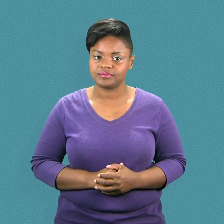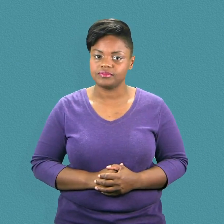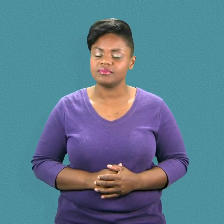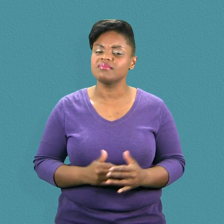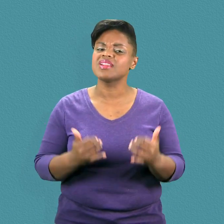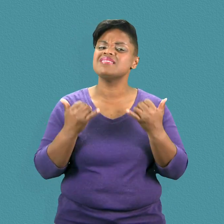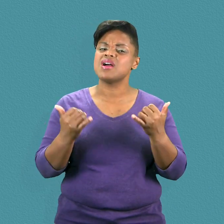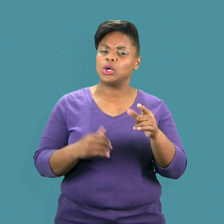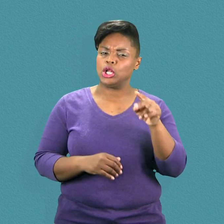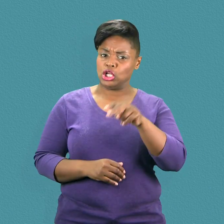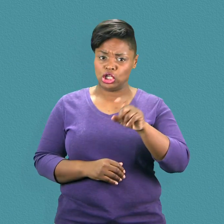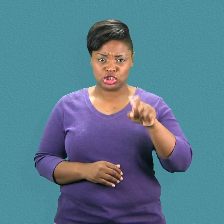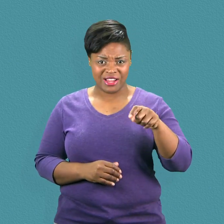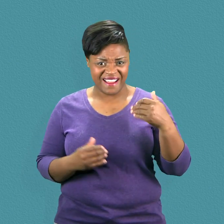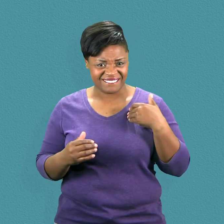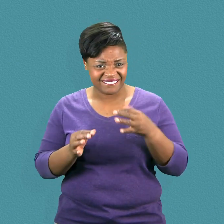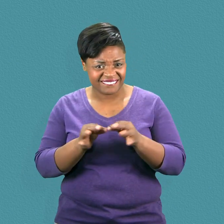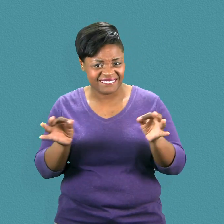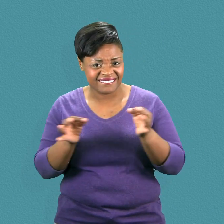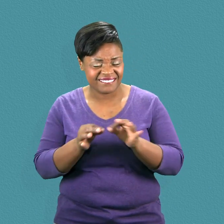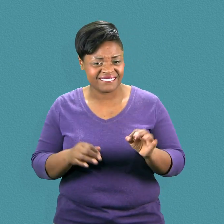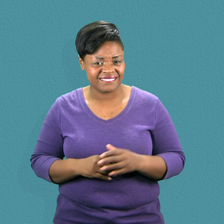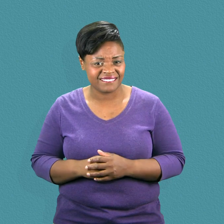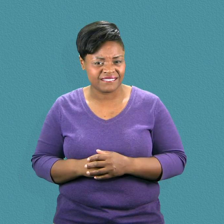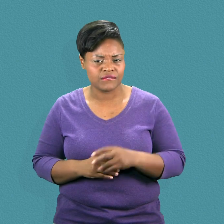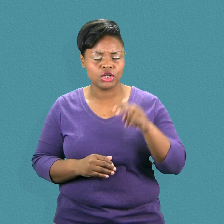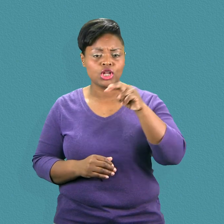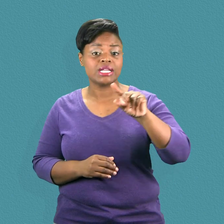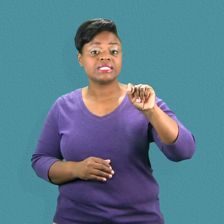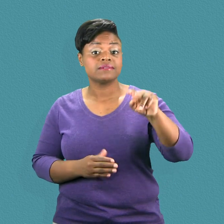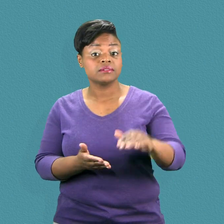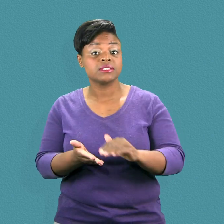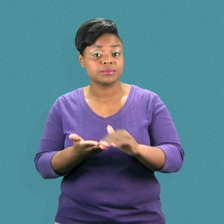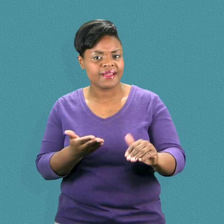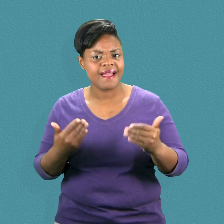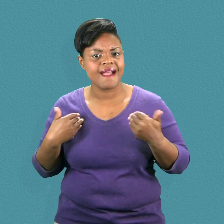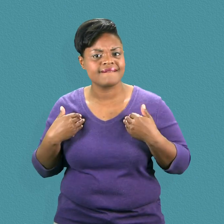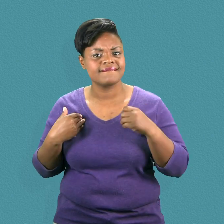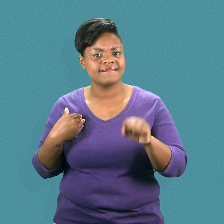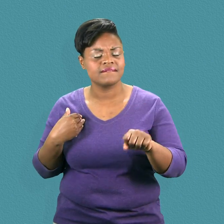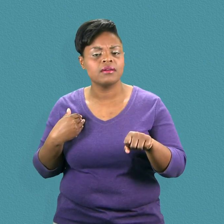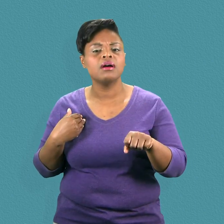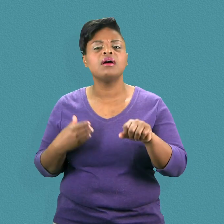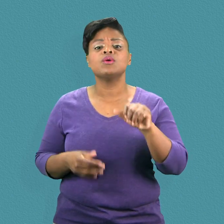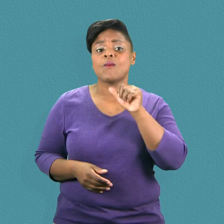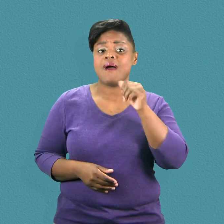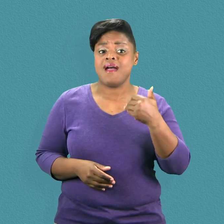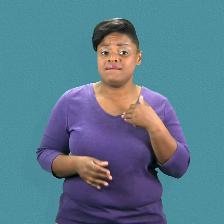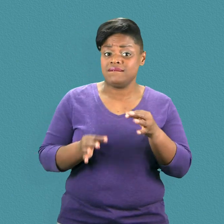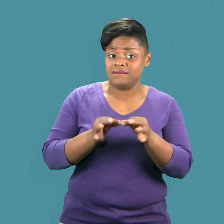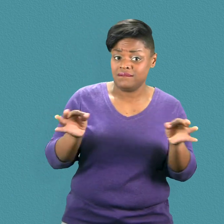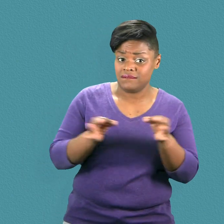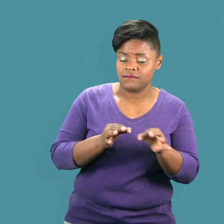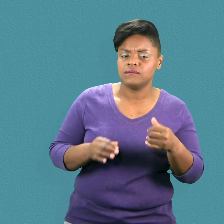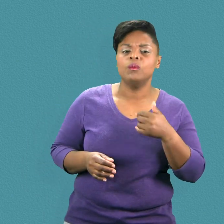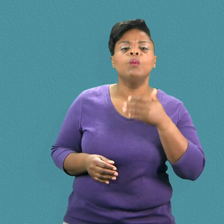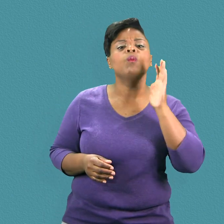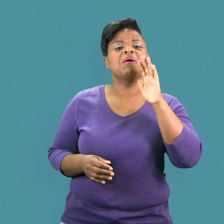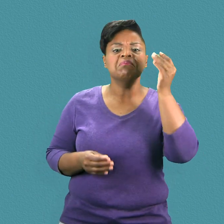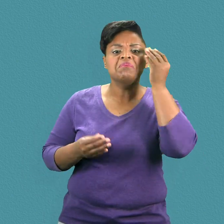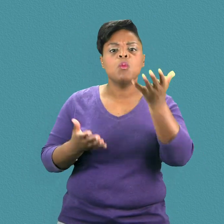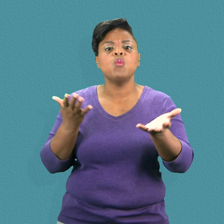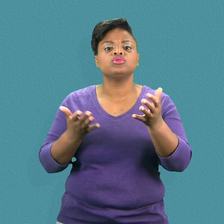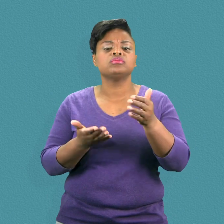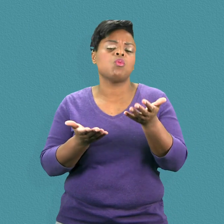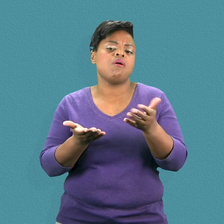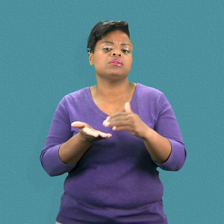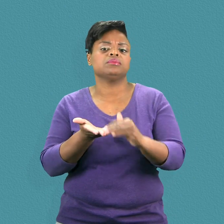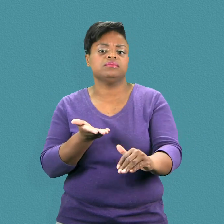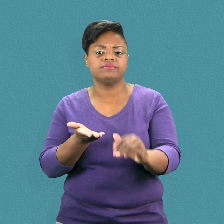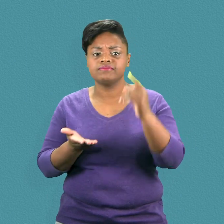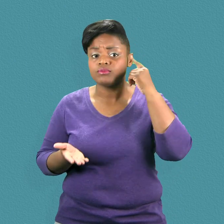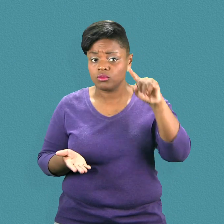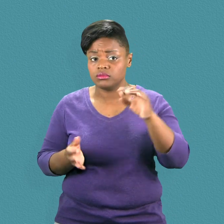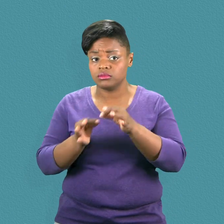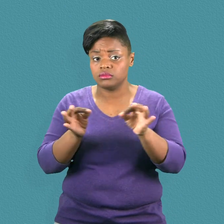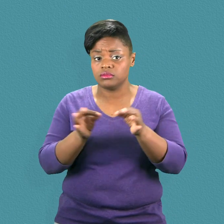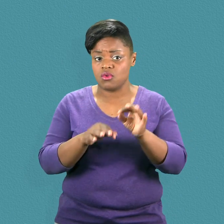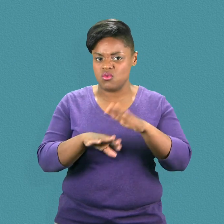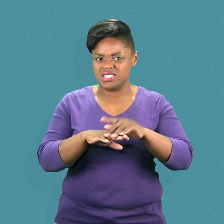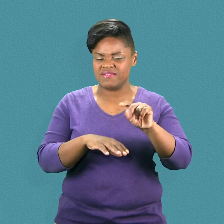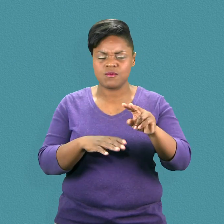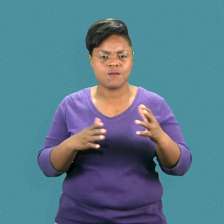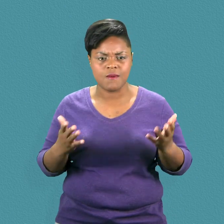Here are some of the exceptions to the television captioning requirements: